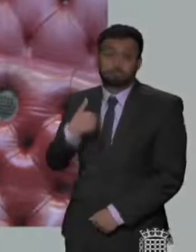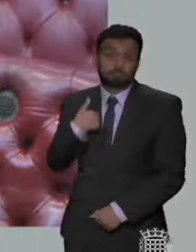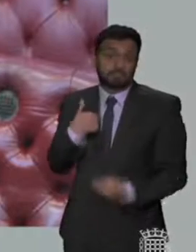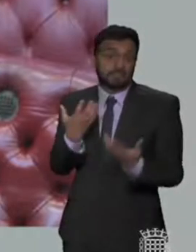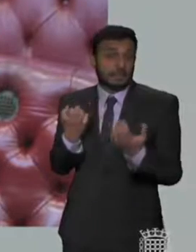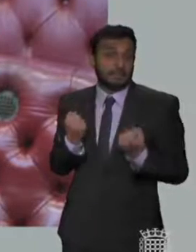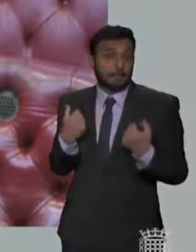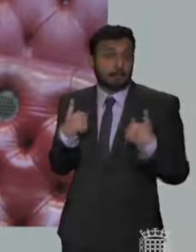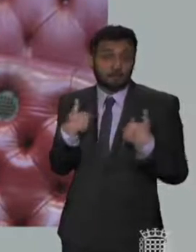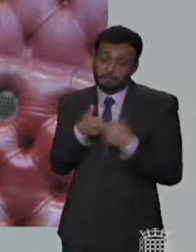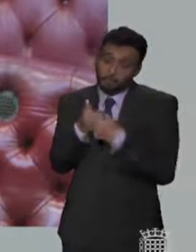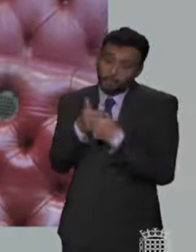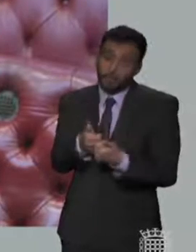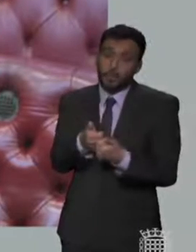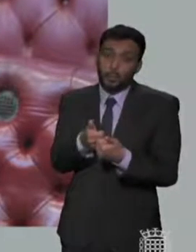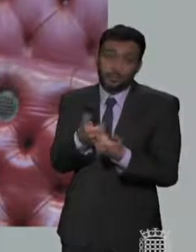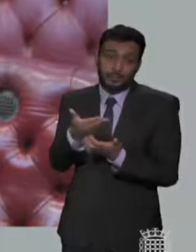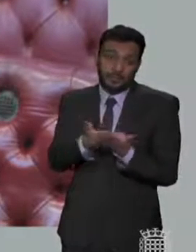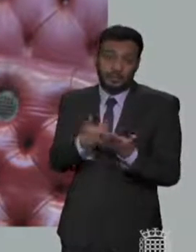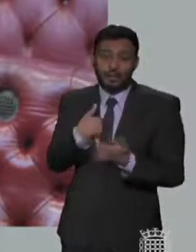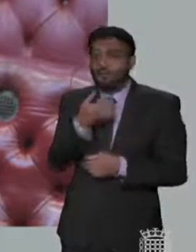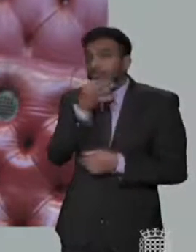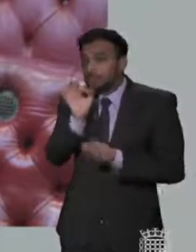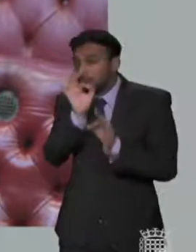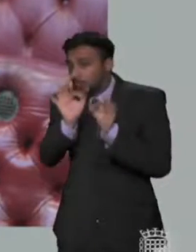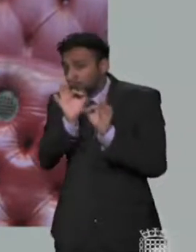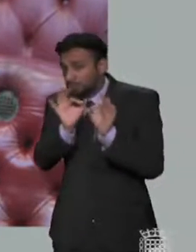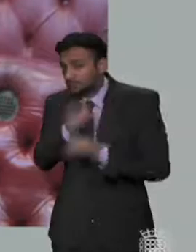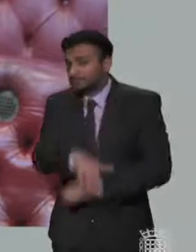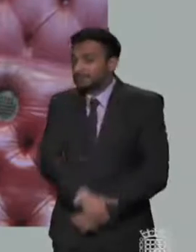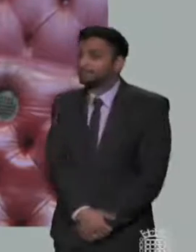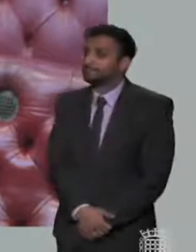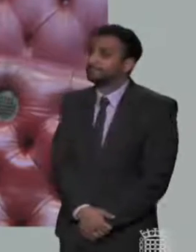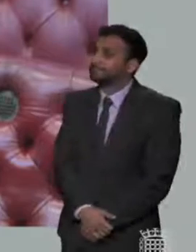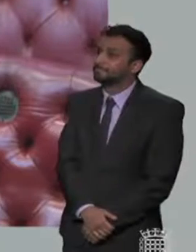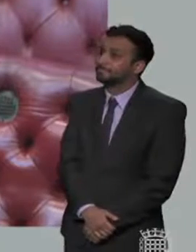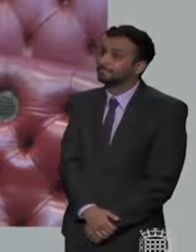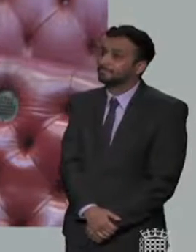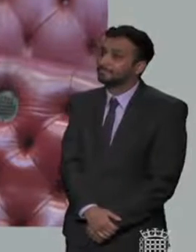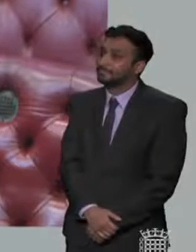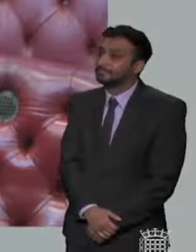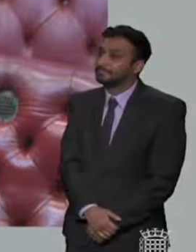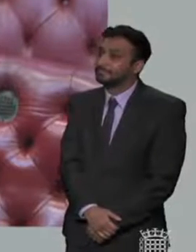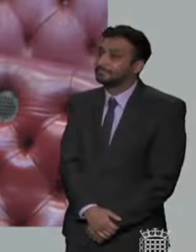have just a few questions for the noble lady the minister first one relates to clause 2 which